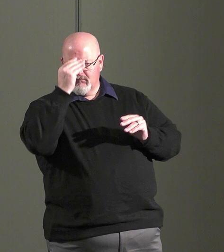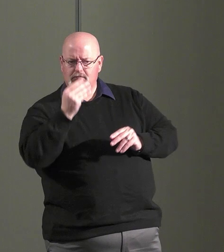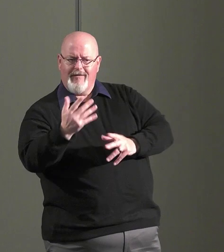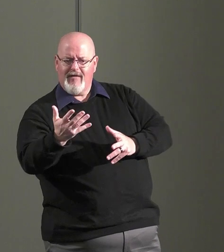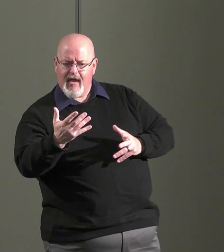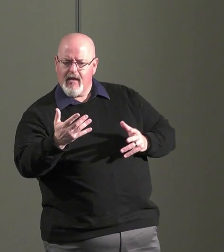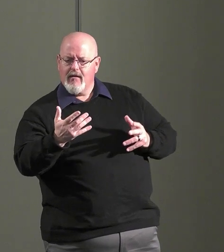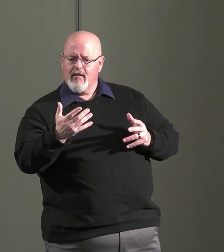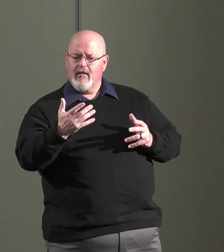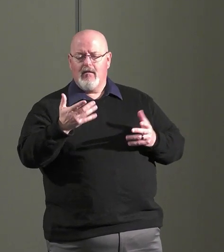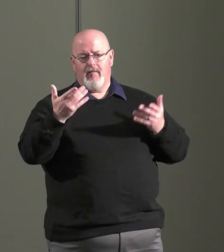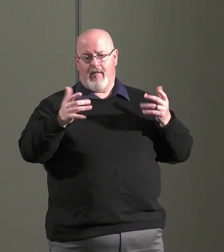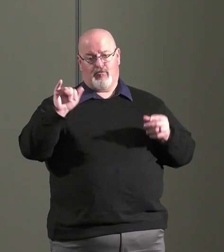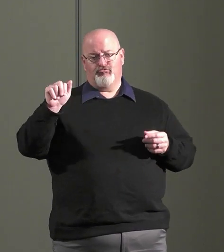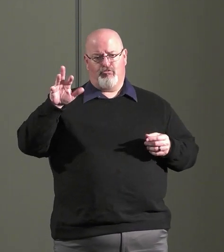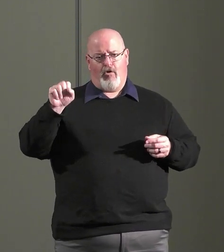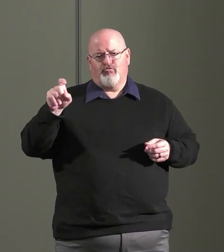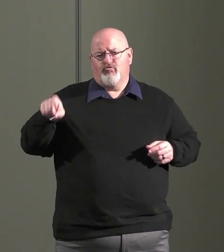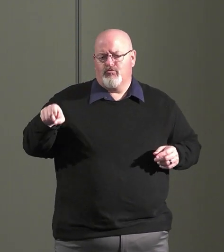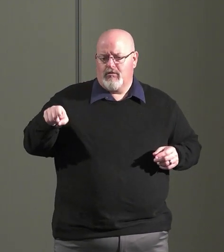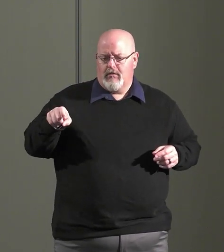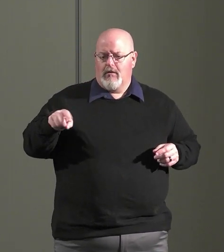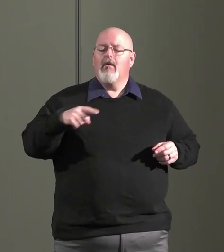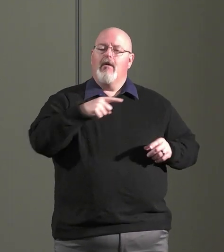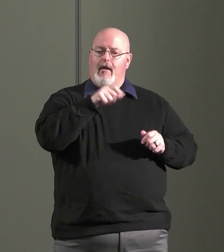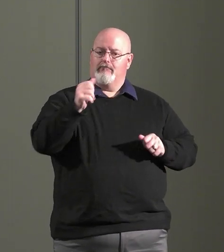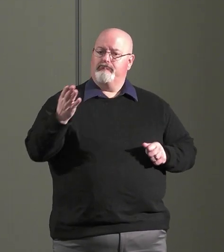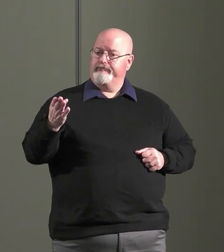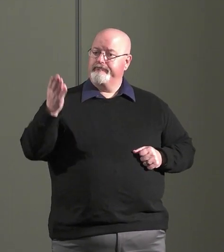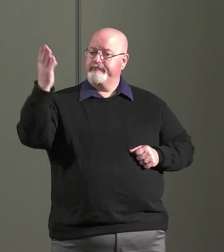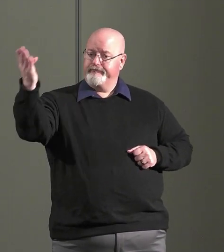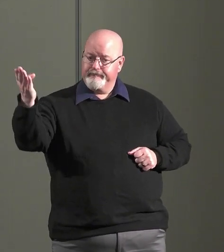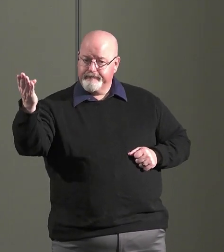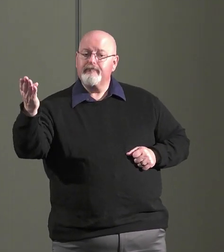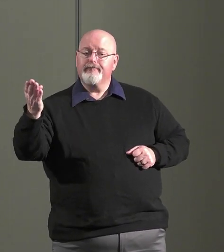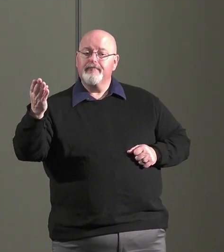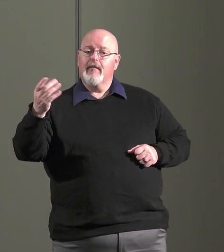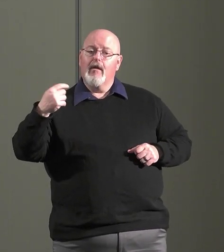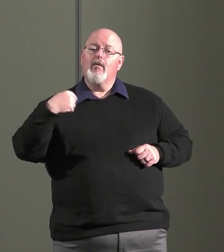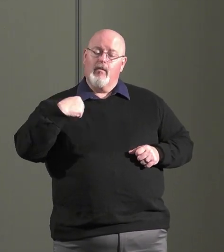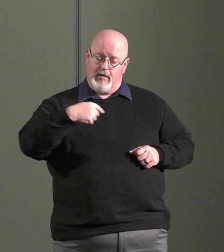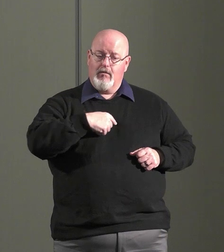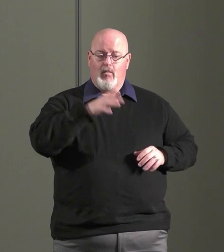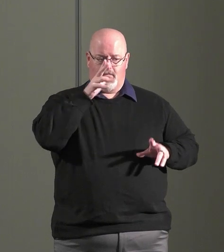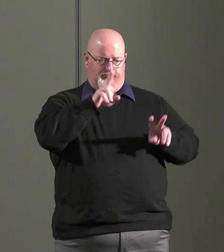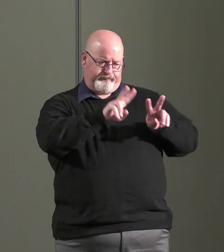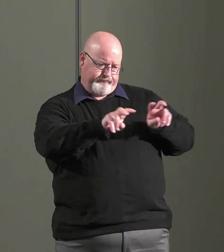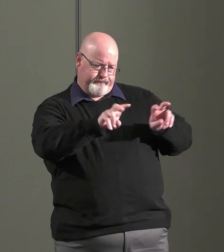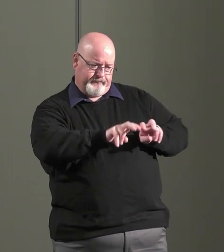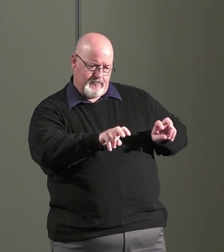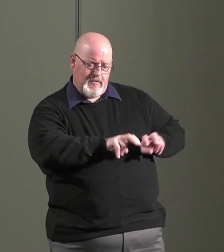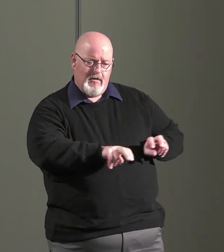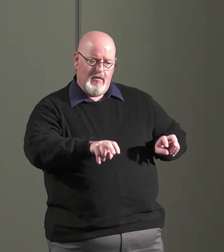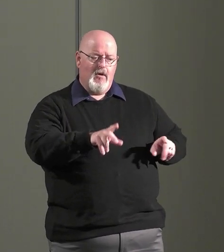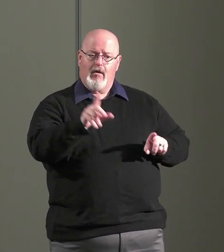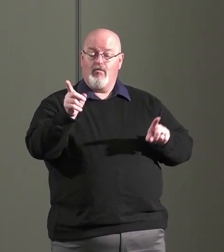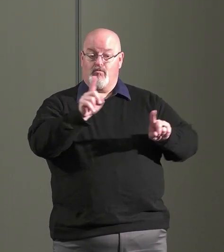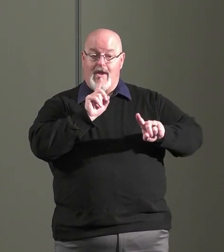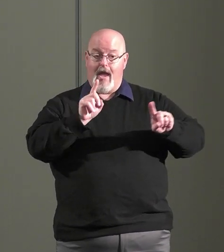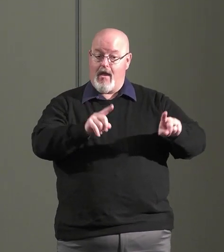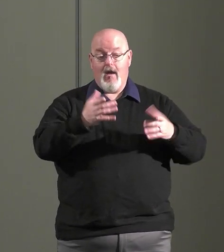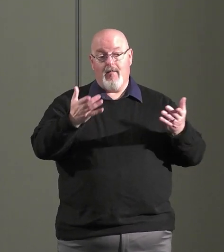they think JAWS should. They could submit it and we will look at it and maybe for good reason we